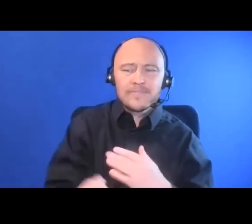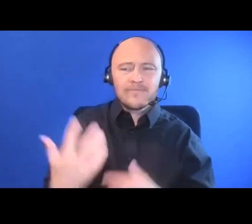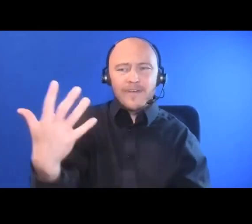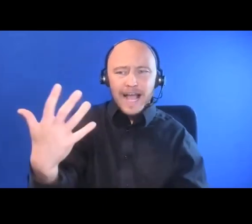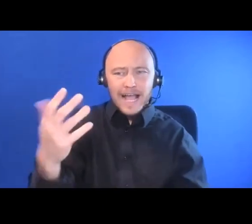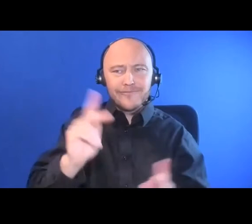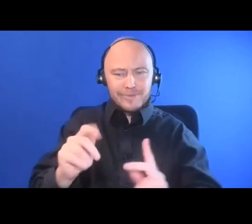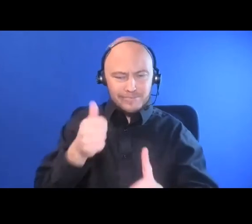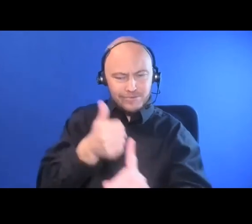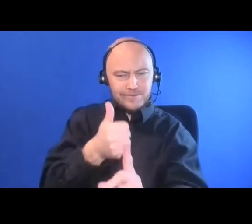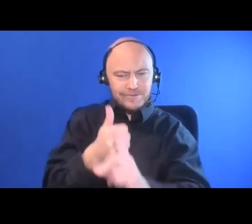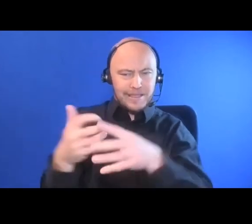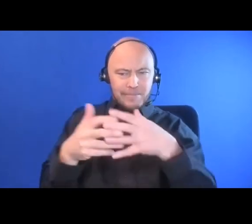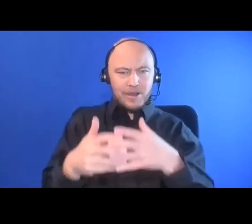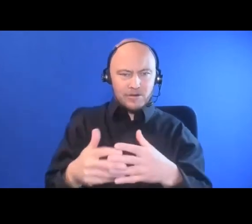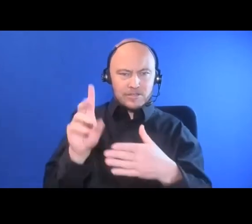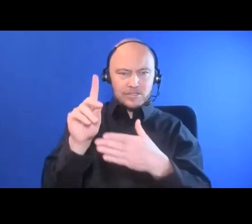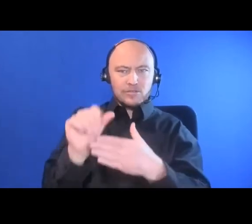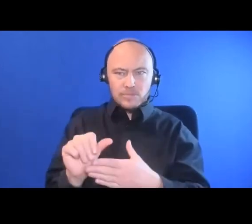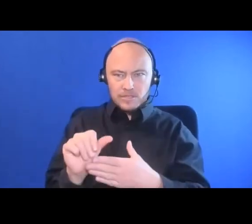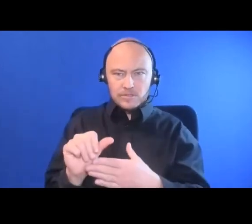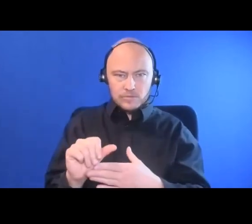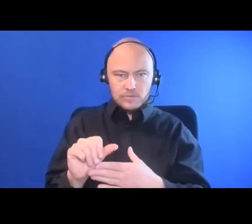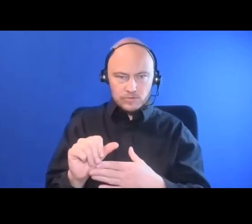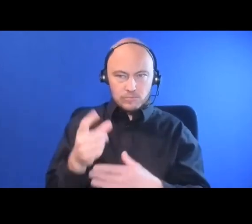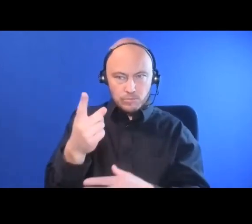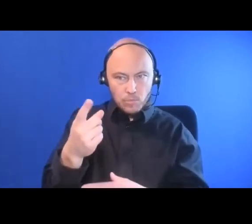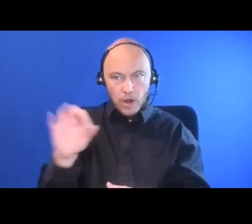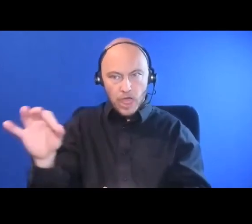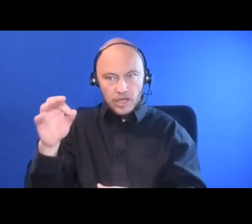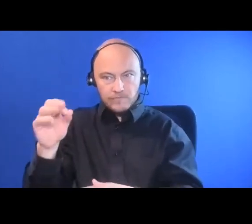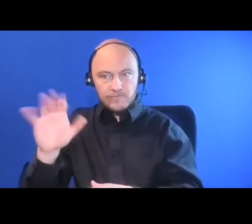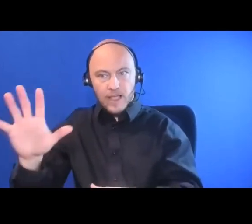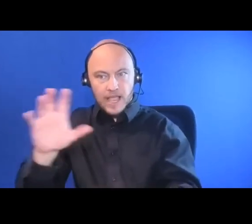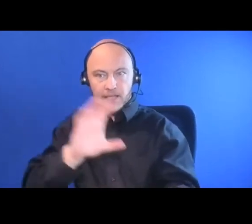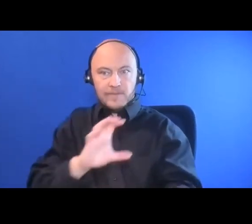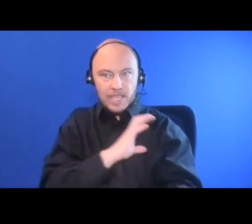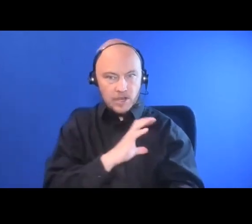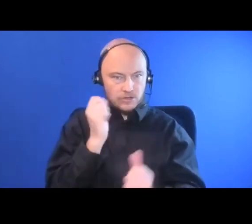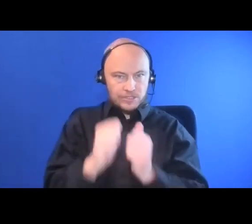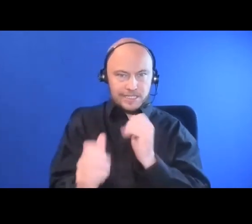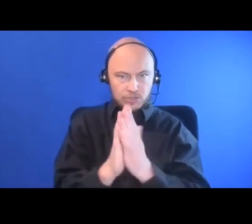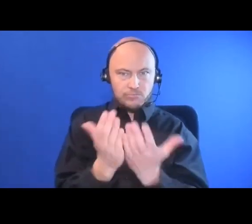So, it should be one in five characters in every book. Thank you.